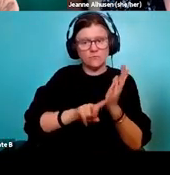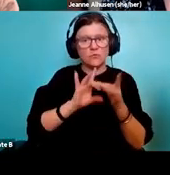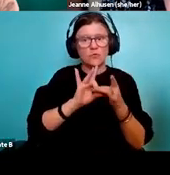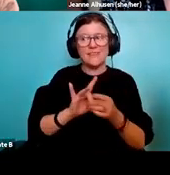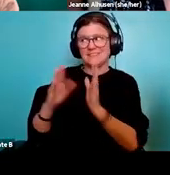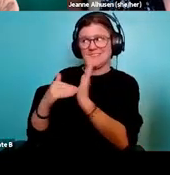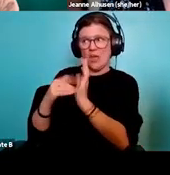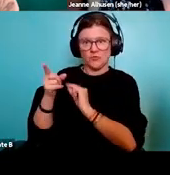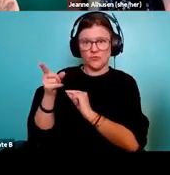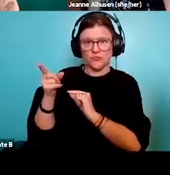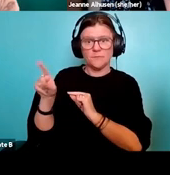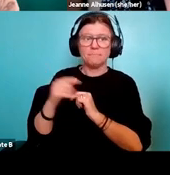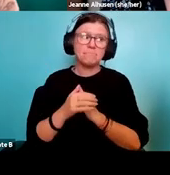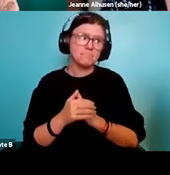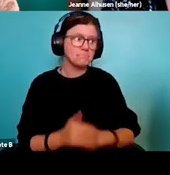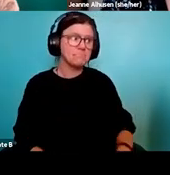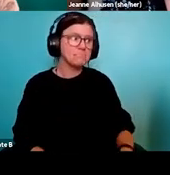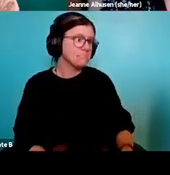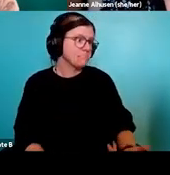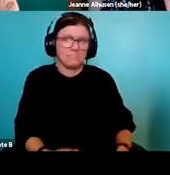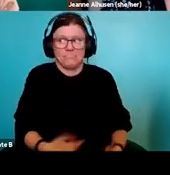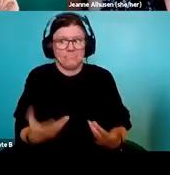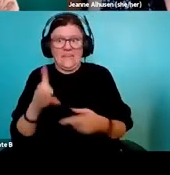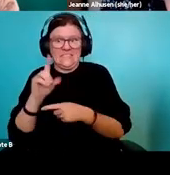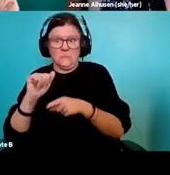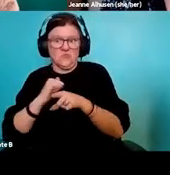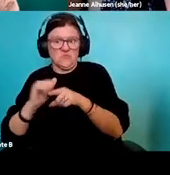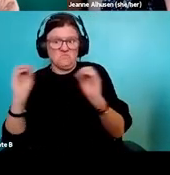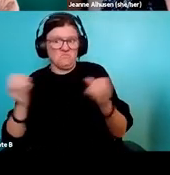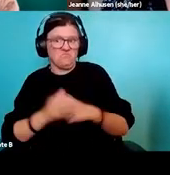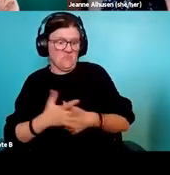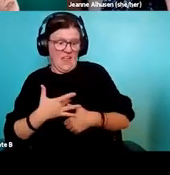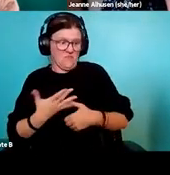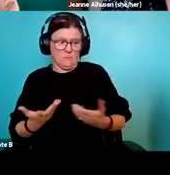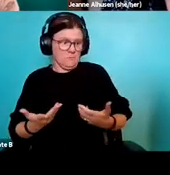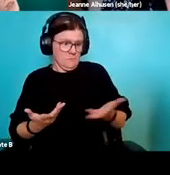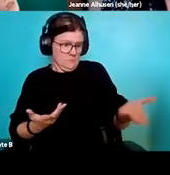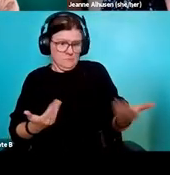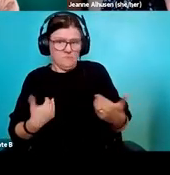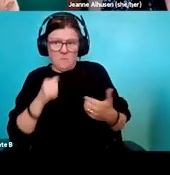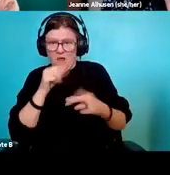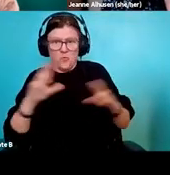providers who acknowledge a lack of training, and feeling underprepared to care for this